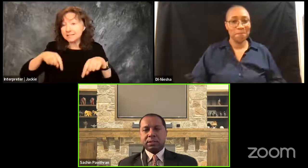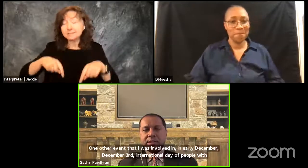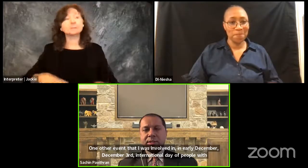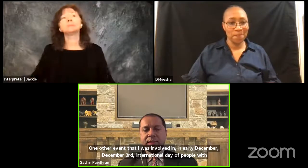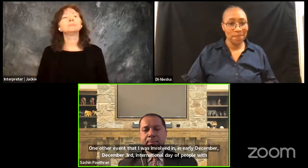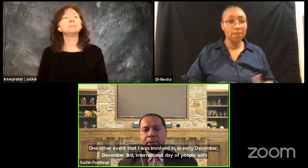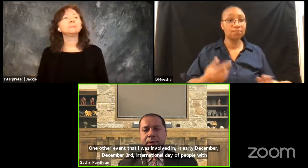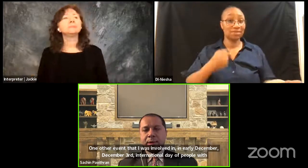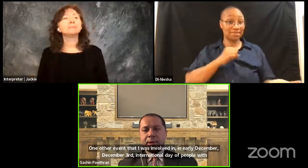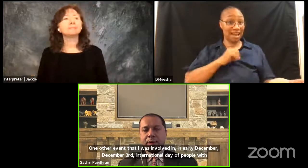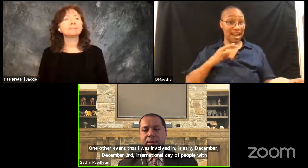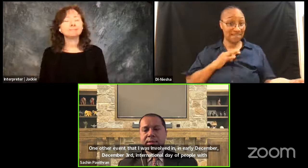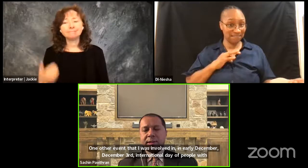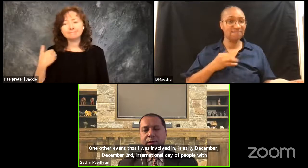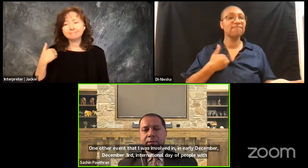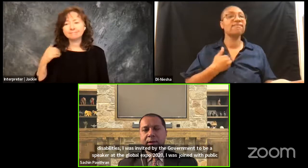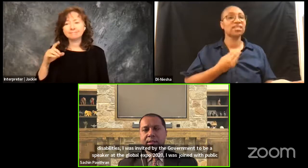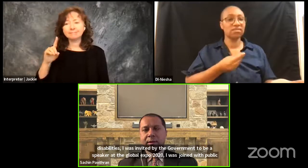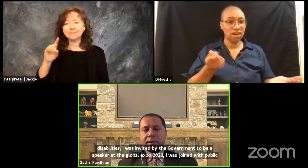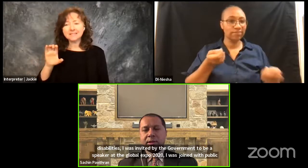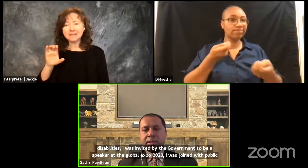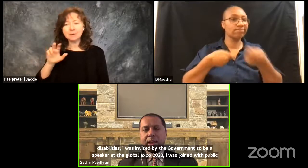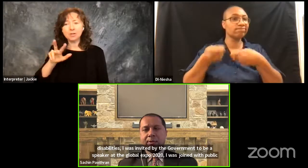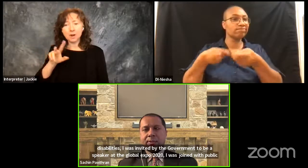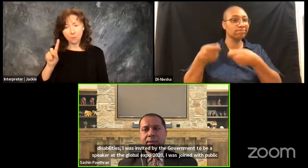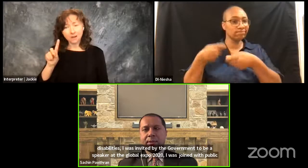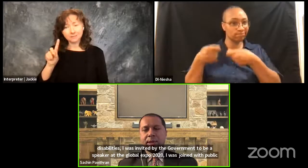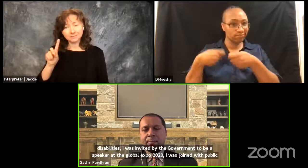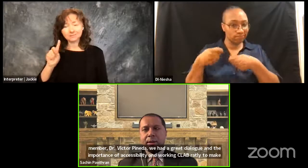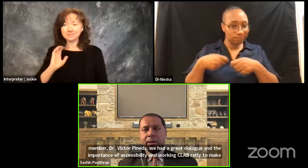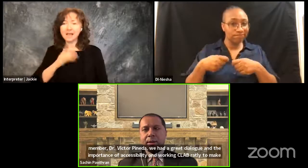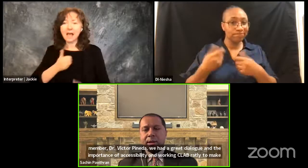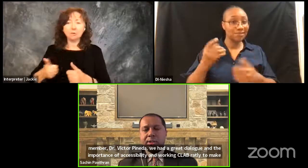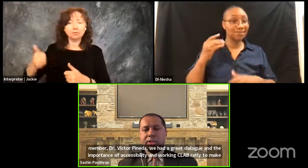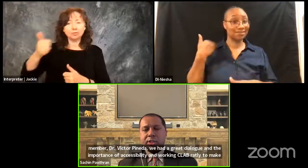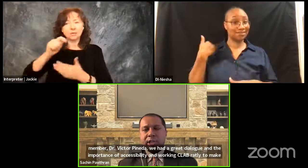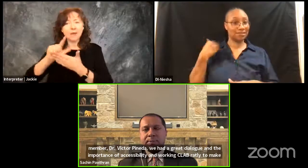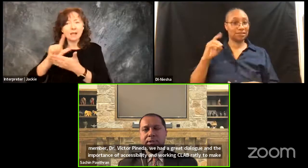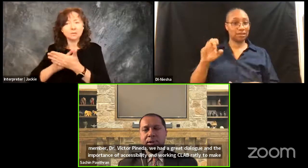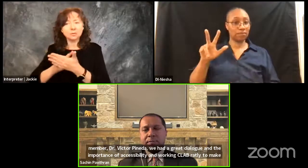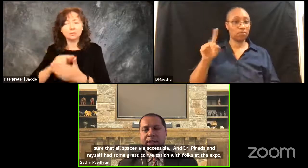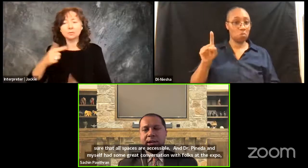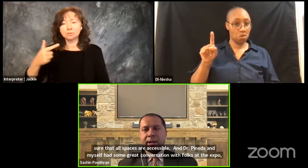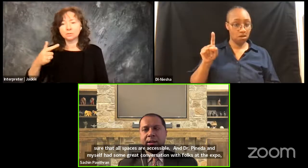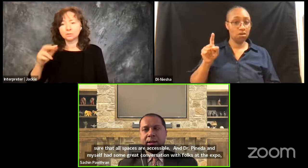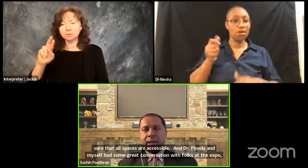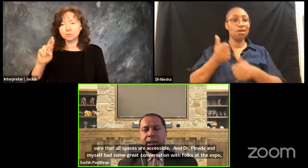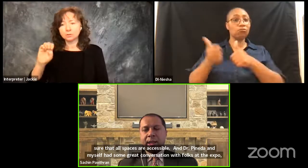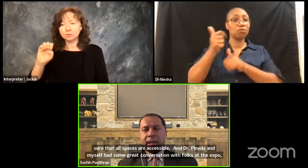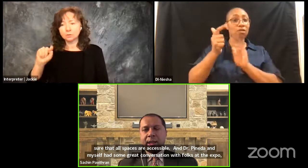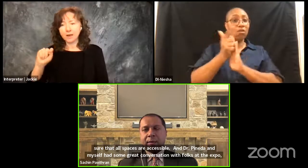Last December 31st, our General Counsel, Gretchen Jacobs, retired.